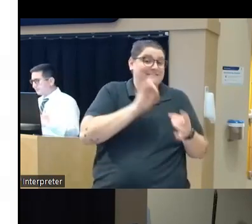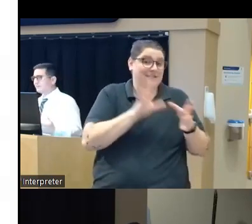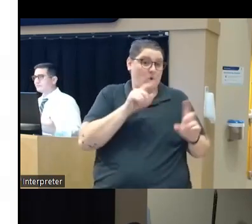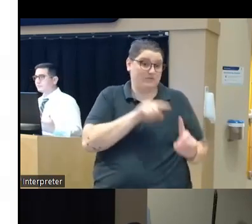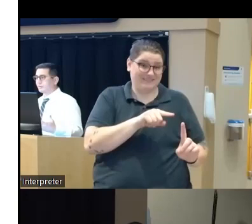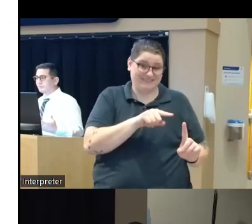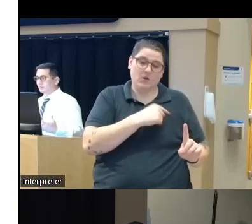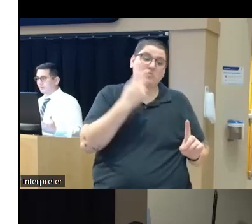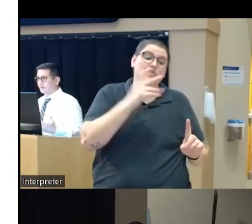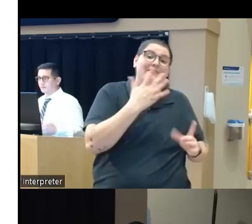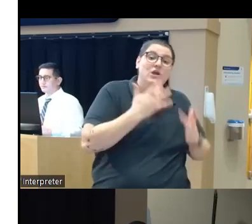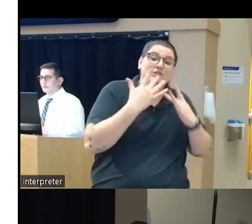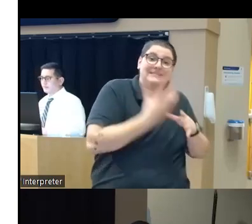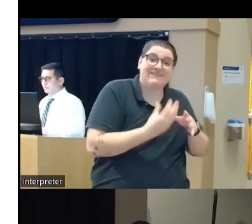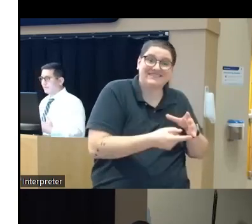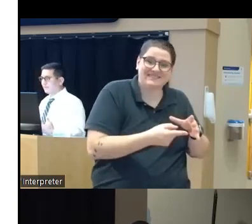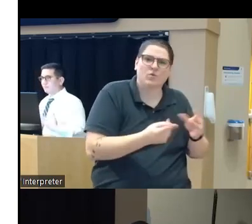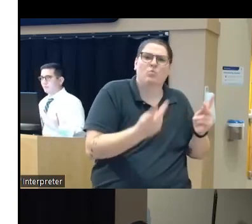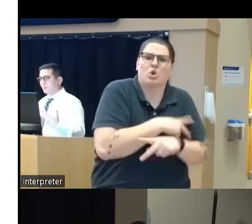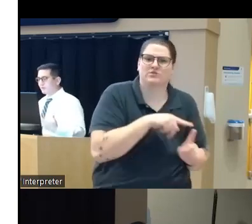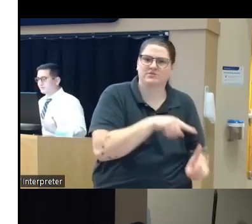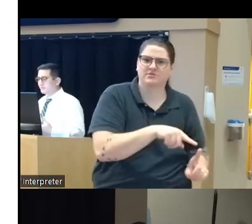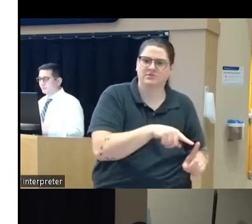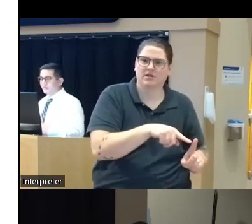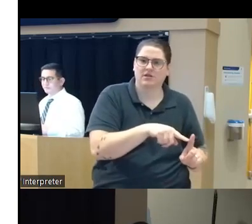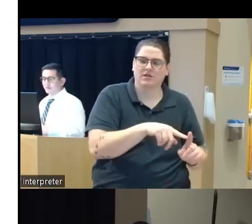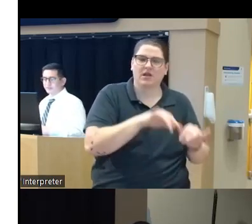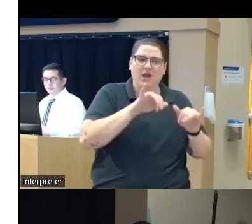the deficits were even greater and so that you know pointed us to being in the right direction